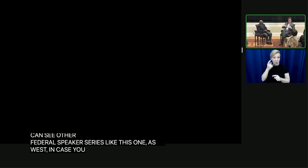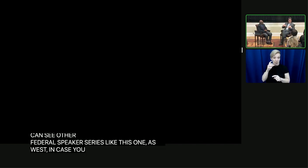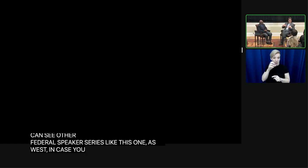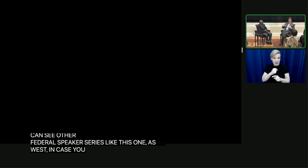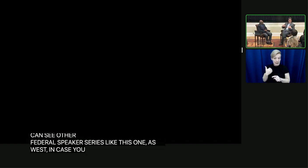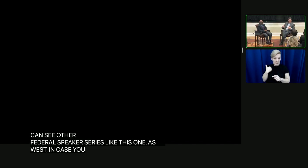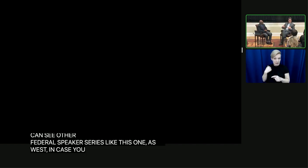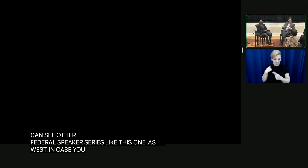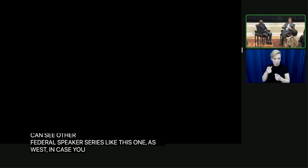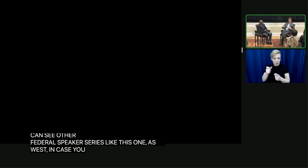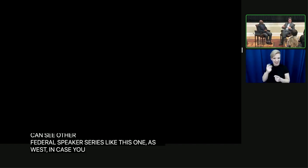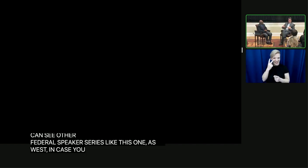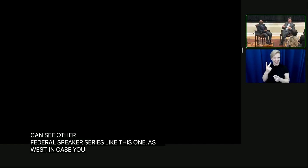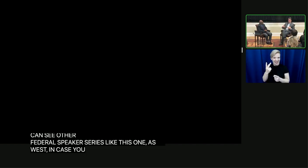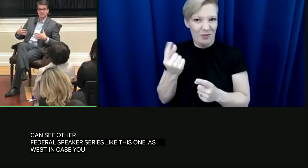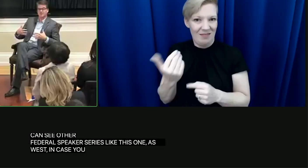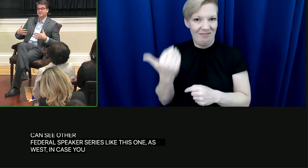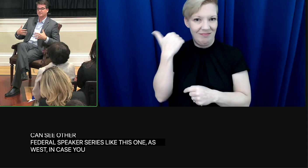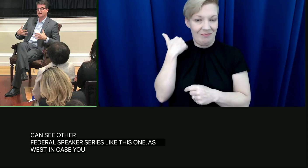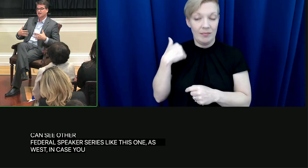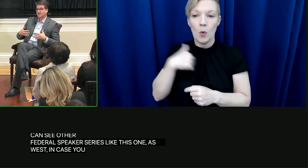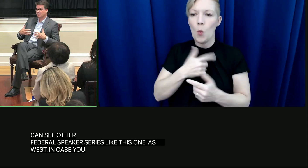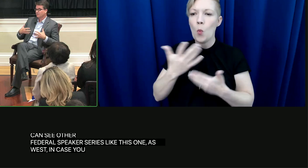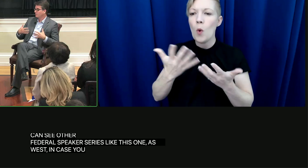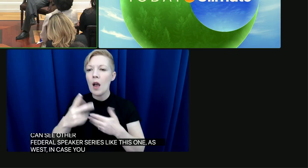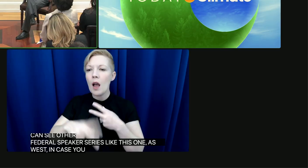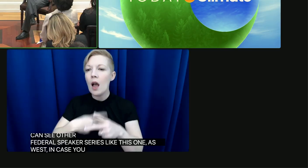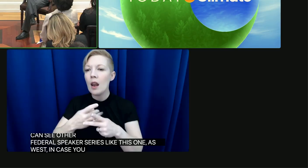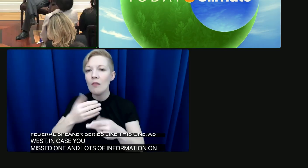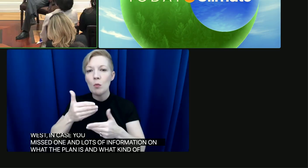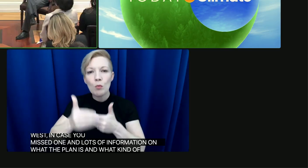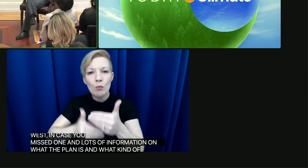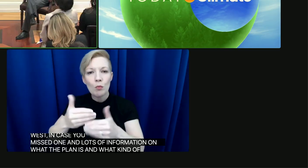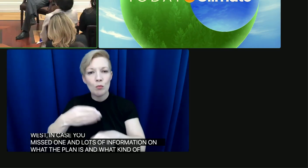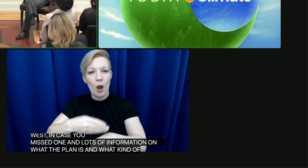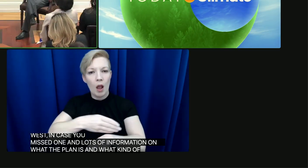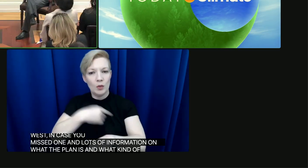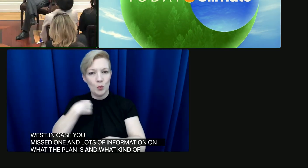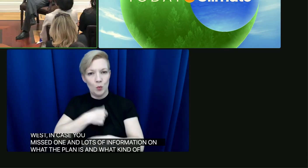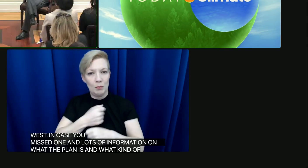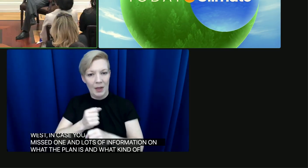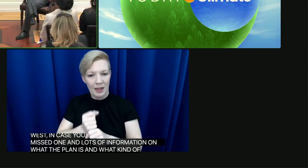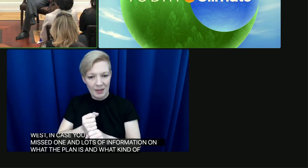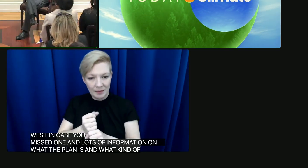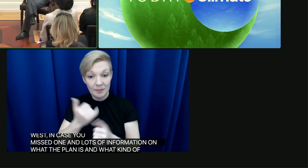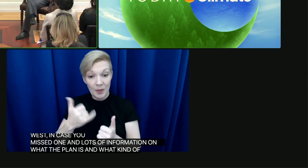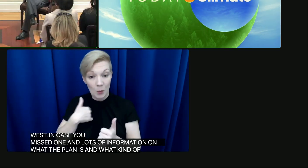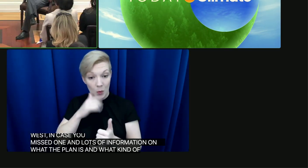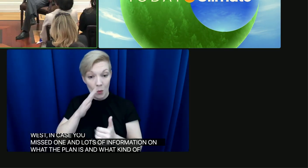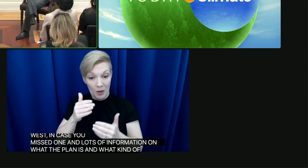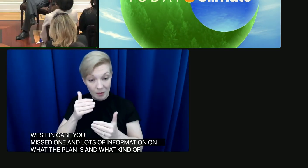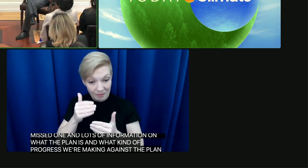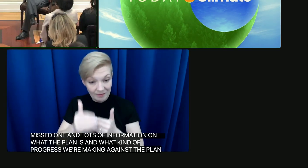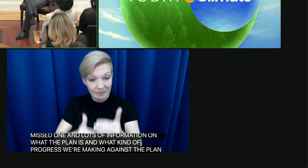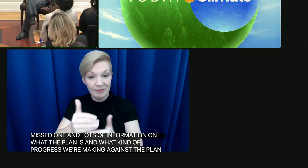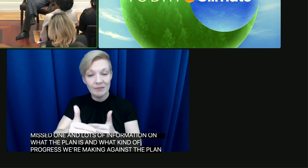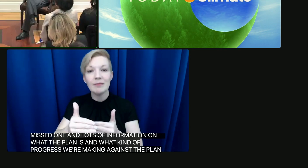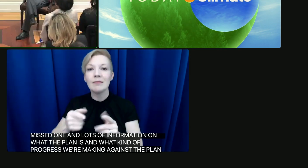and what kind of progress we're making against the plan. And without further ado, we will move on to the main event.